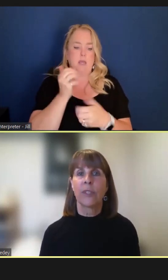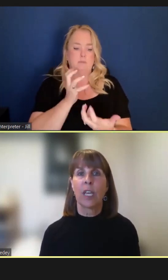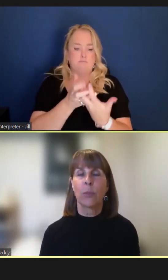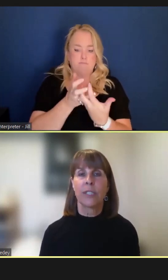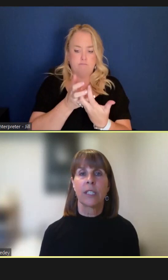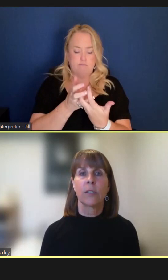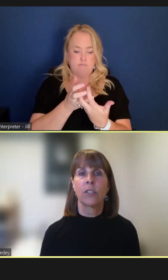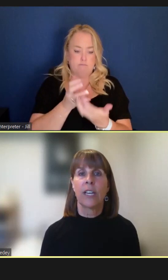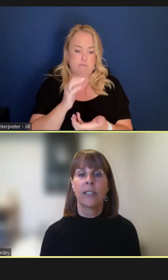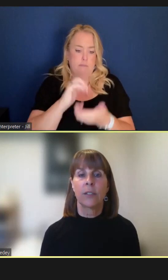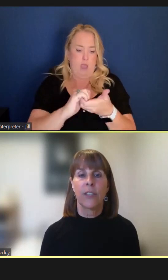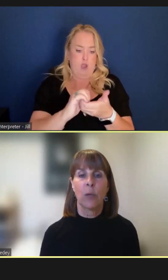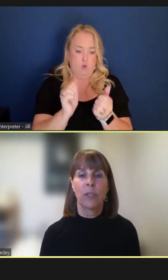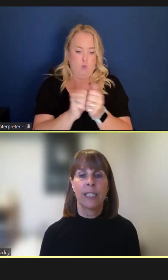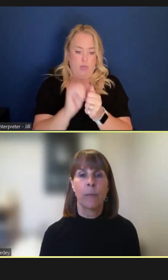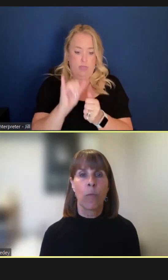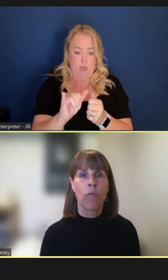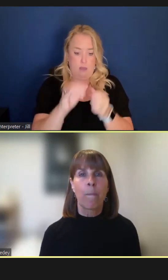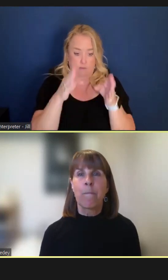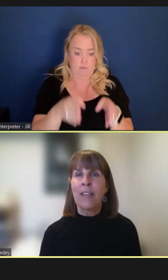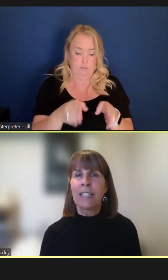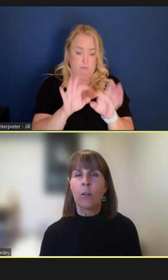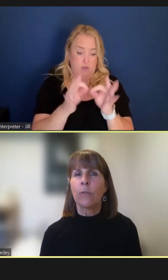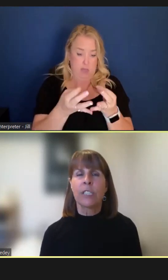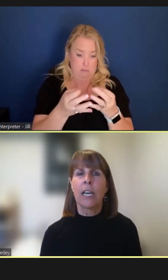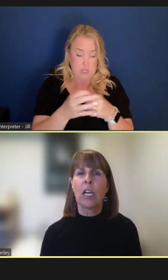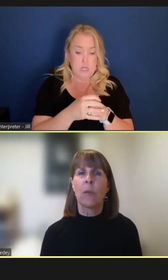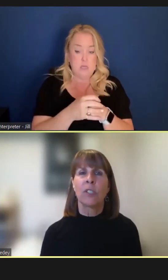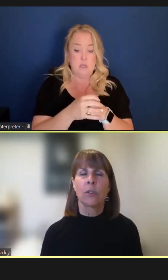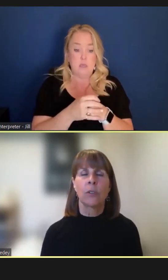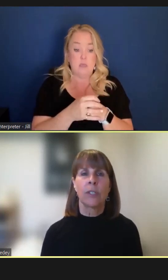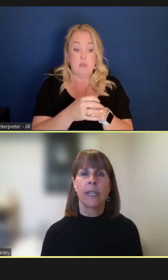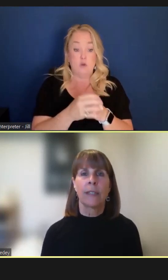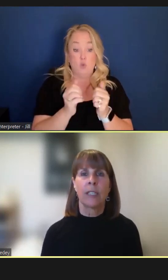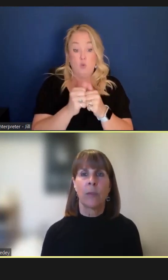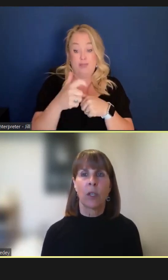that particular child or family and over time as you're looking at the amount of